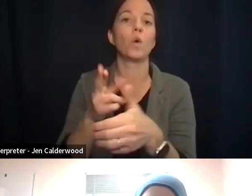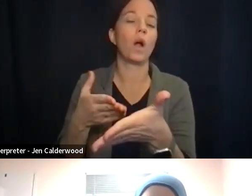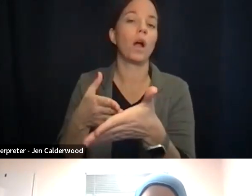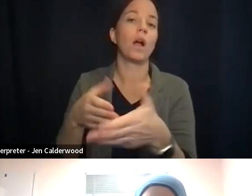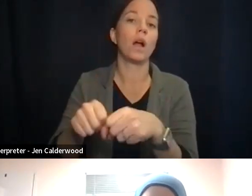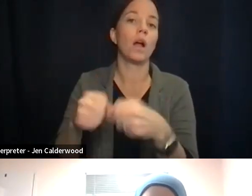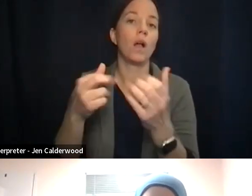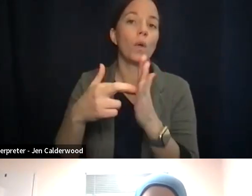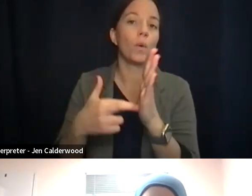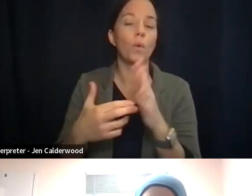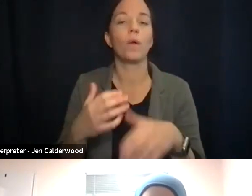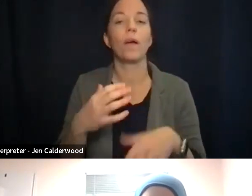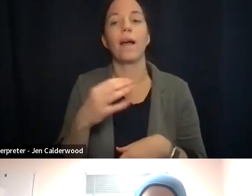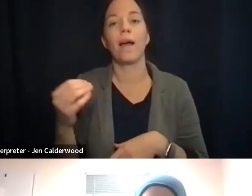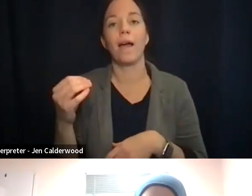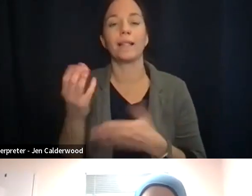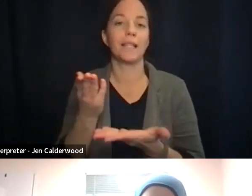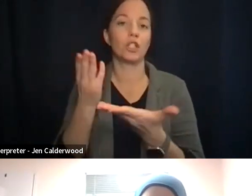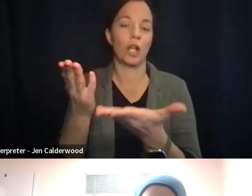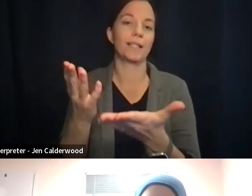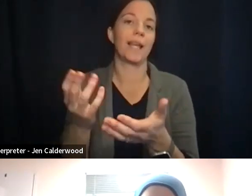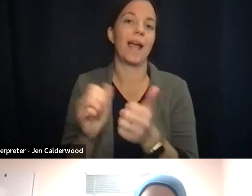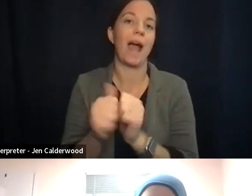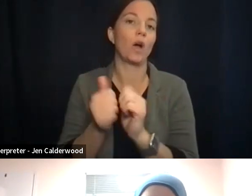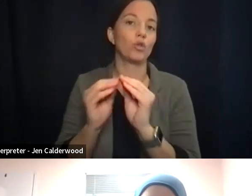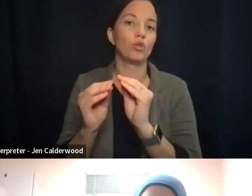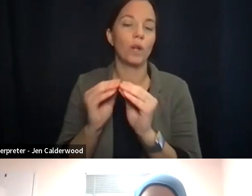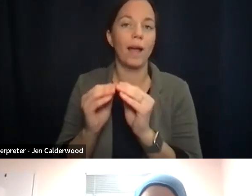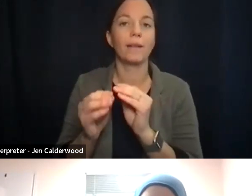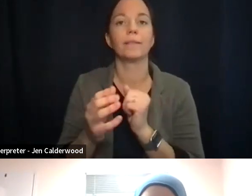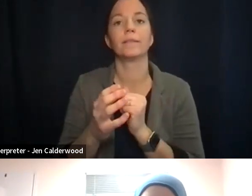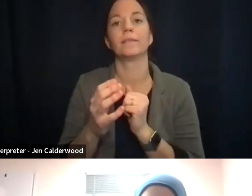Some States will have something in there if Cms. Have come to your State and Donah, he is certainly review, and they have completed and finished the report of that review that they came and did, and in that report it'll list all of the various sites that they visited and then what they may be found was out of And then what they found was out of compliance or in violation of the rule. Compliance or in violation of the rule, and then is suggesting, you know, corrective action plans and changes.